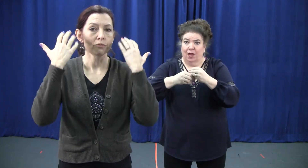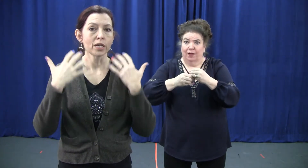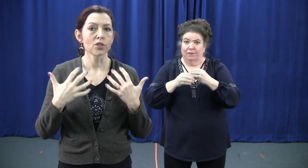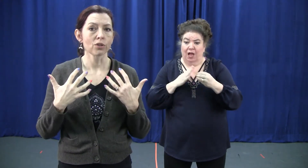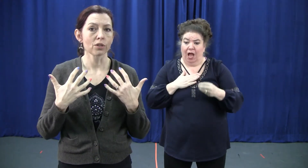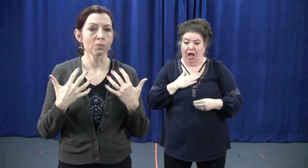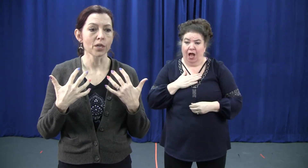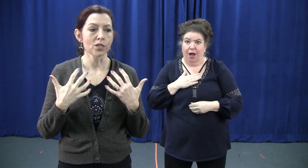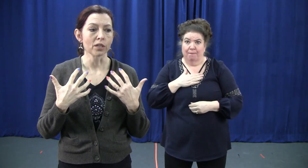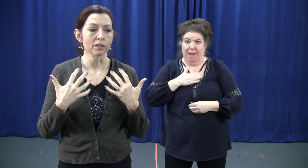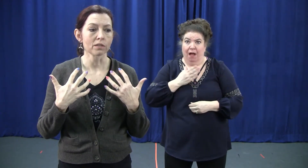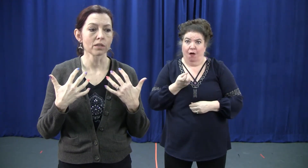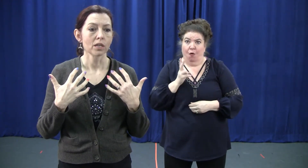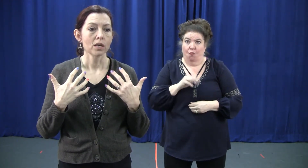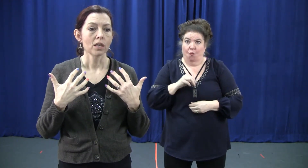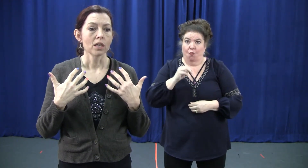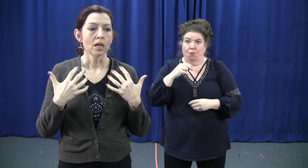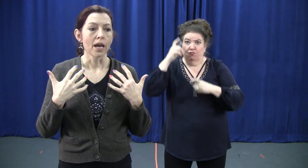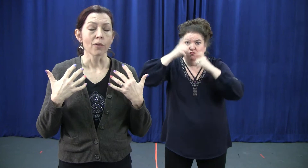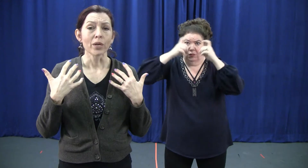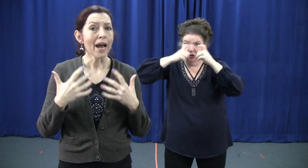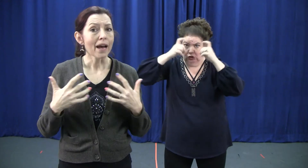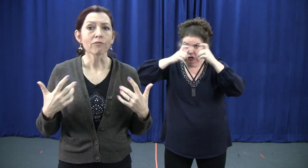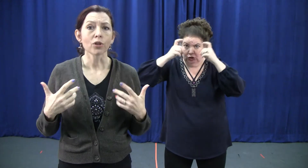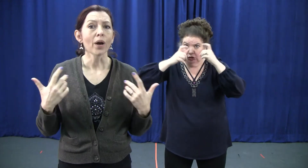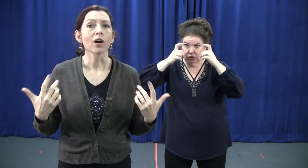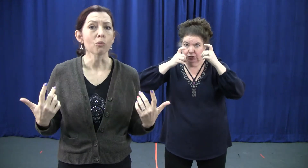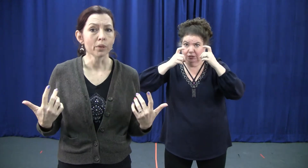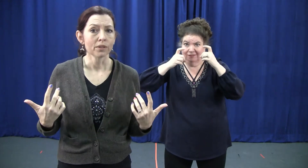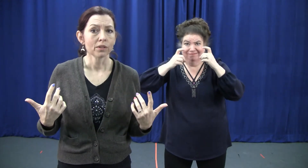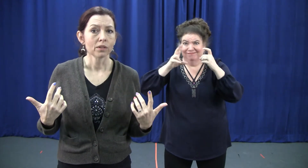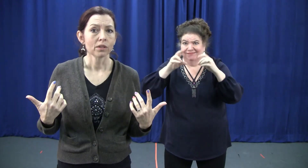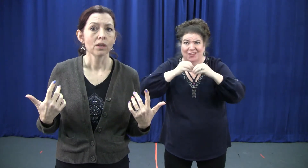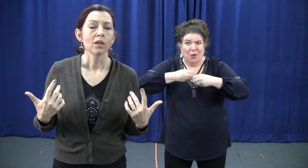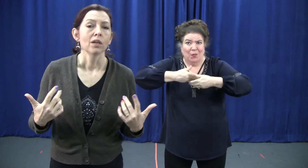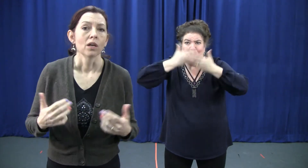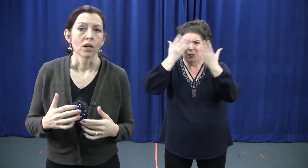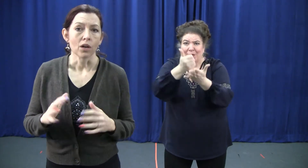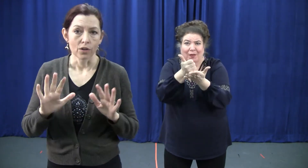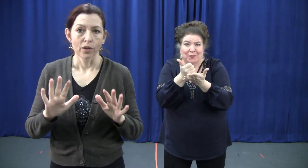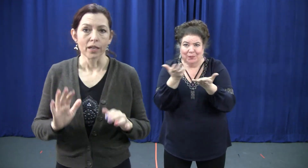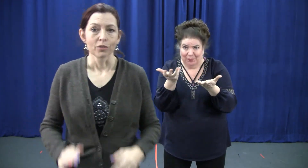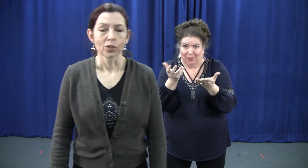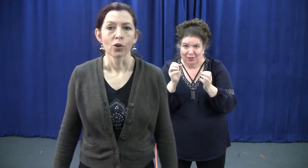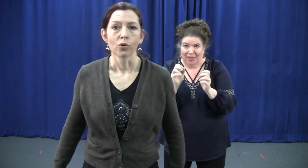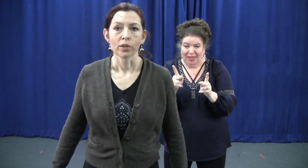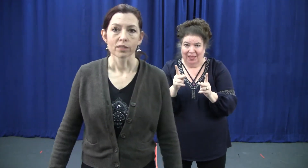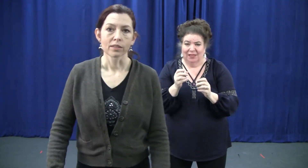facial expressions, and we have no help from a mask. Okay so let's see,